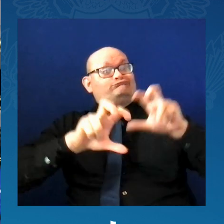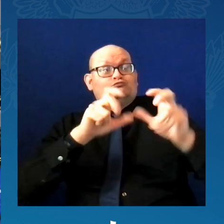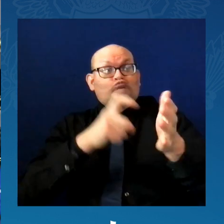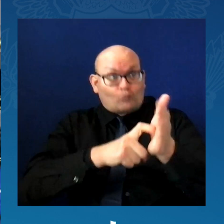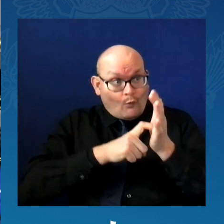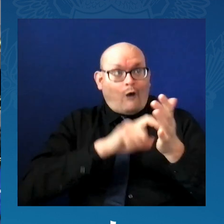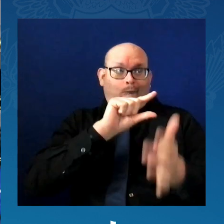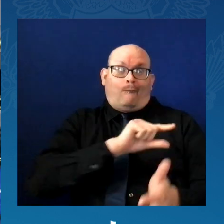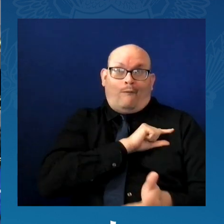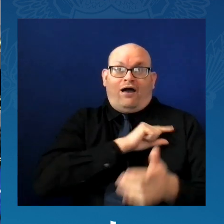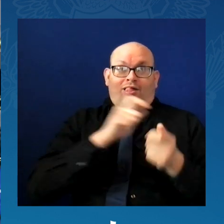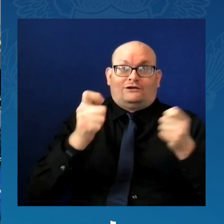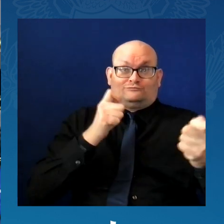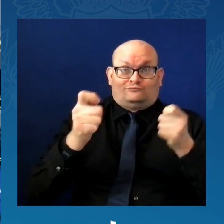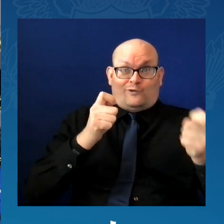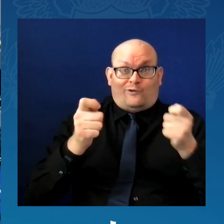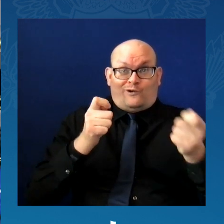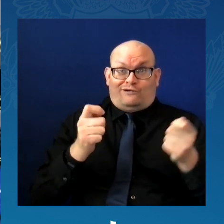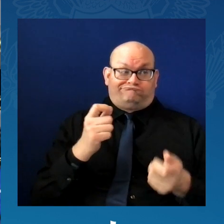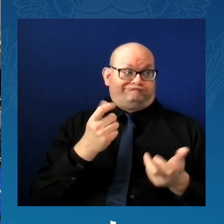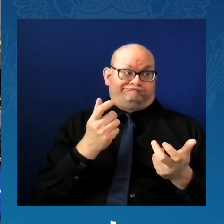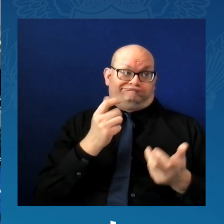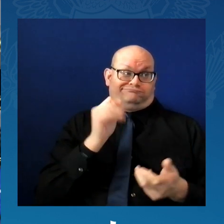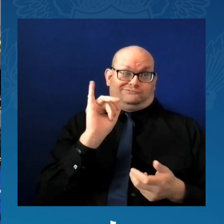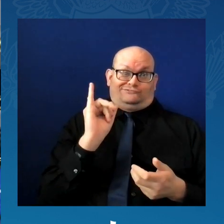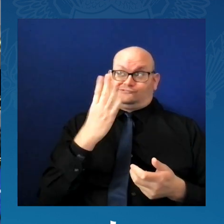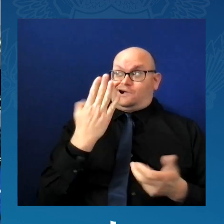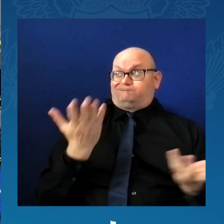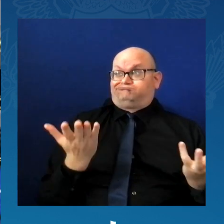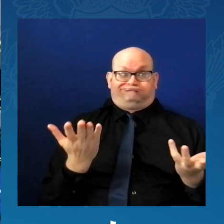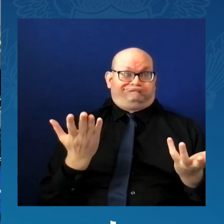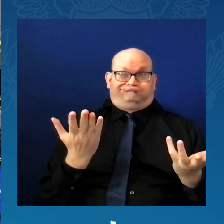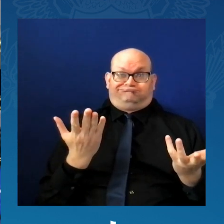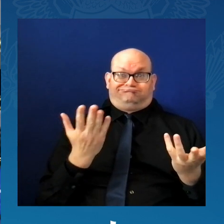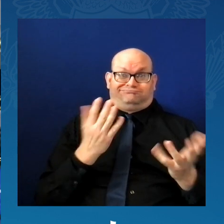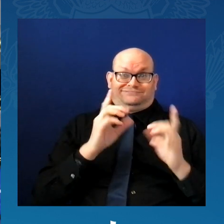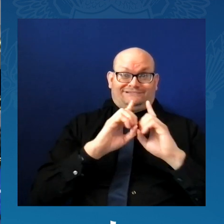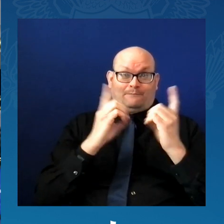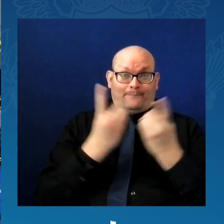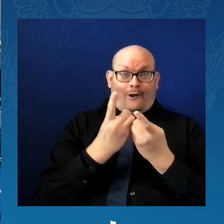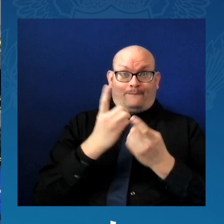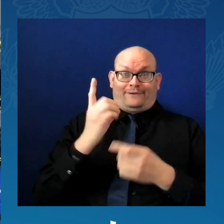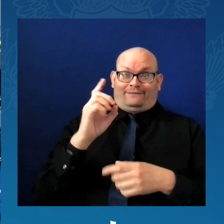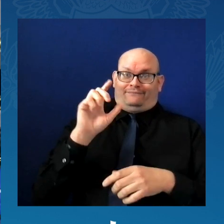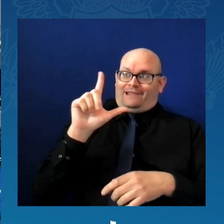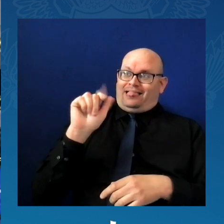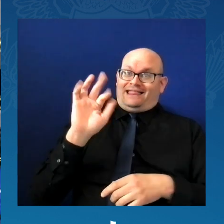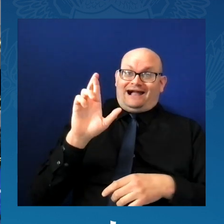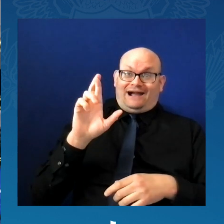And so at the Department of Labor, what we see is that this need creates an opportunity to bring in workers from communities